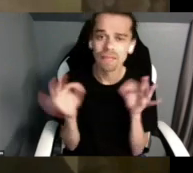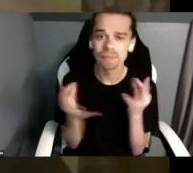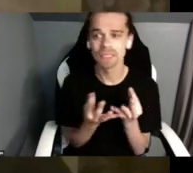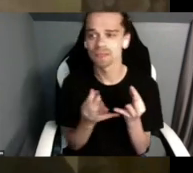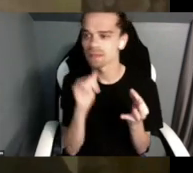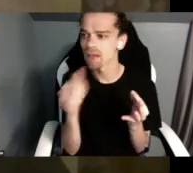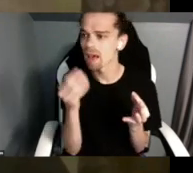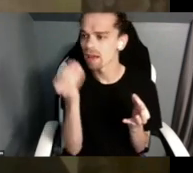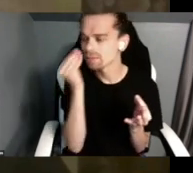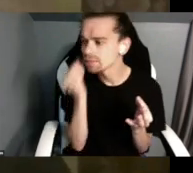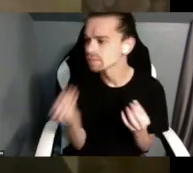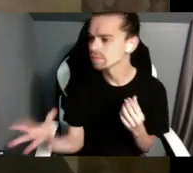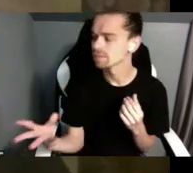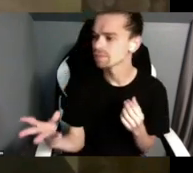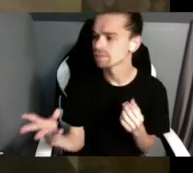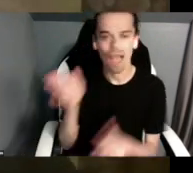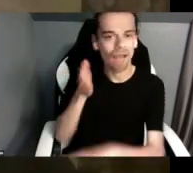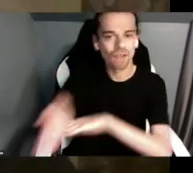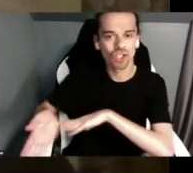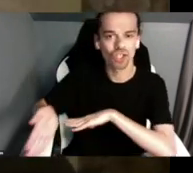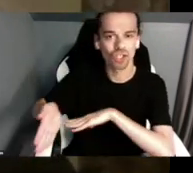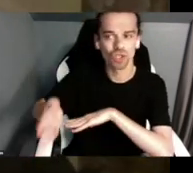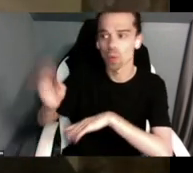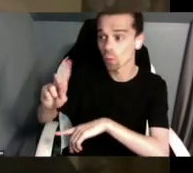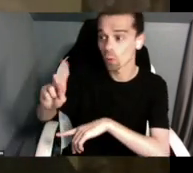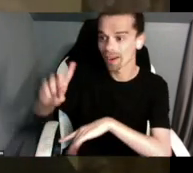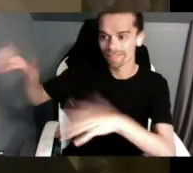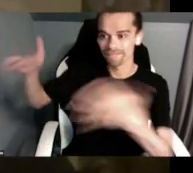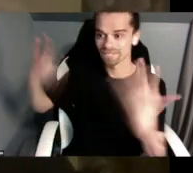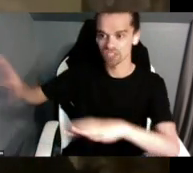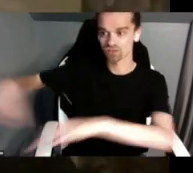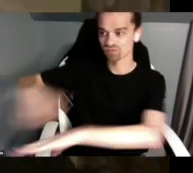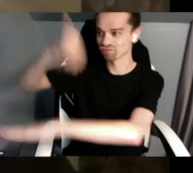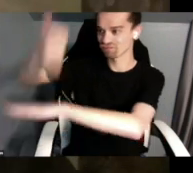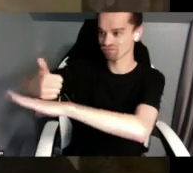much after of where they are and needs being met.